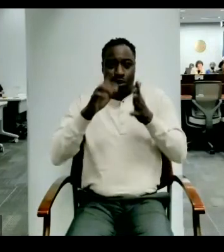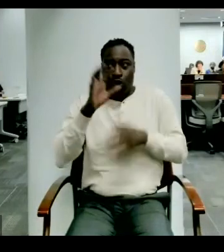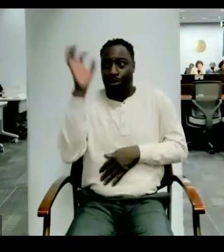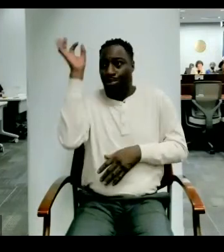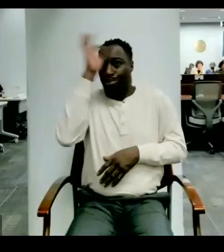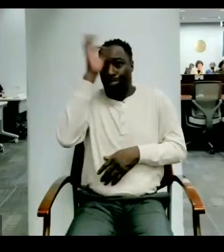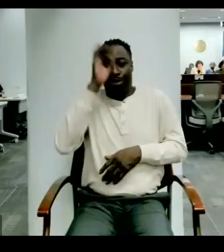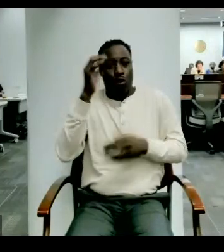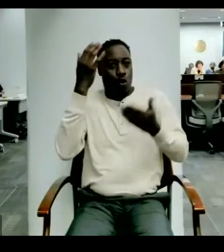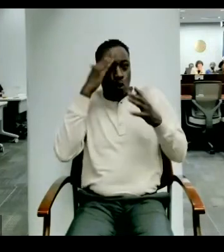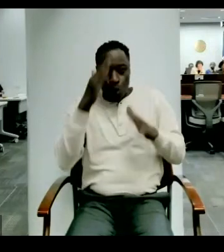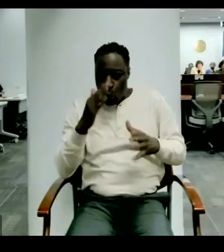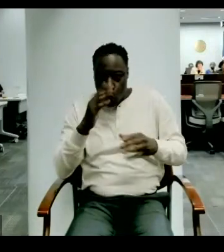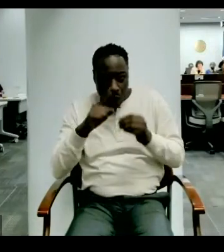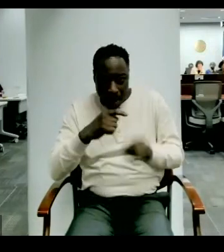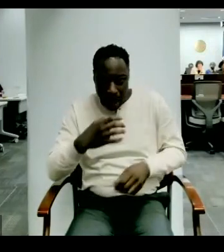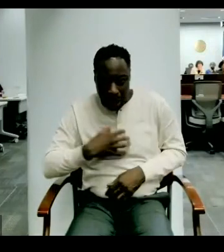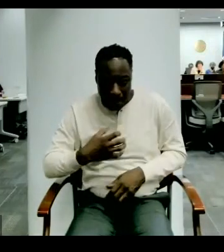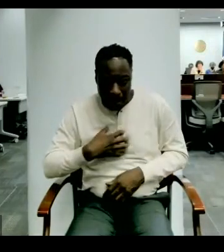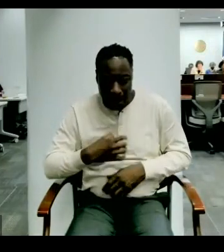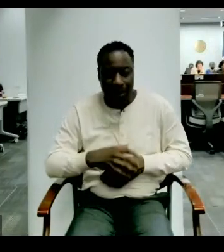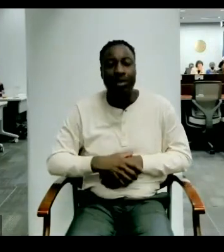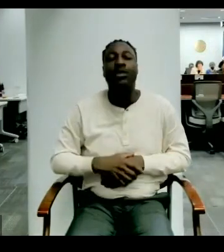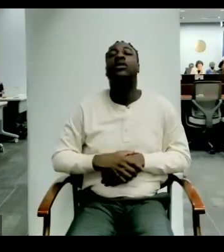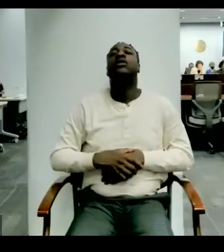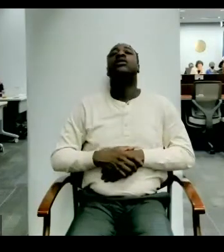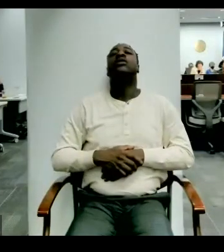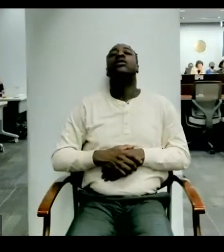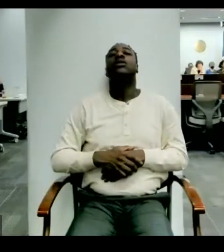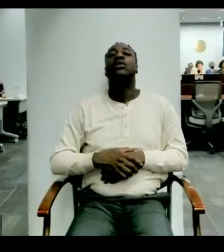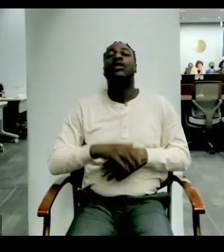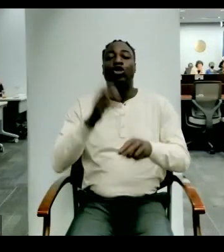strength of claims, whether to even ask a respondent for a response to the charge,